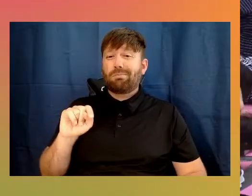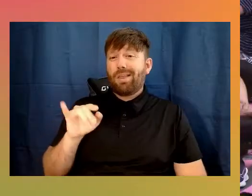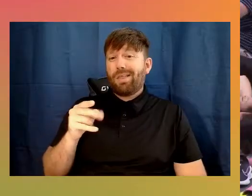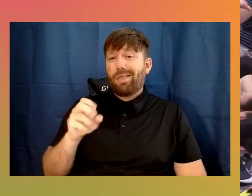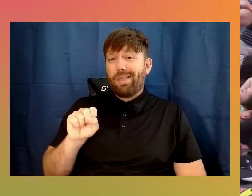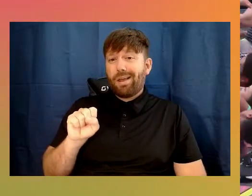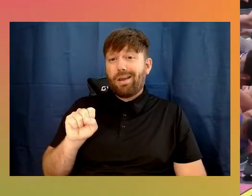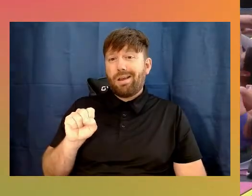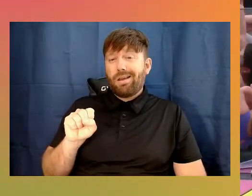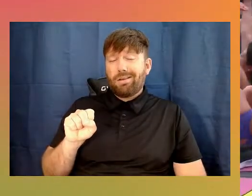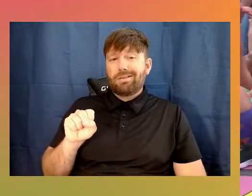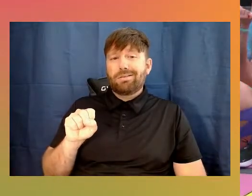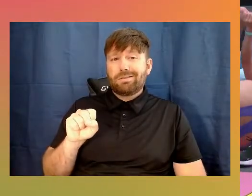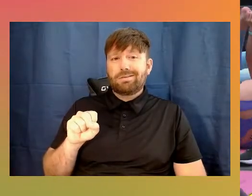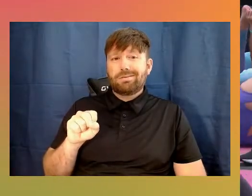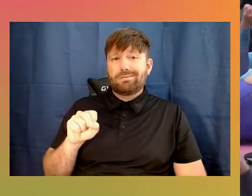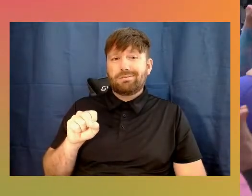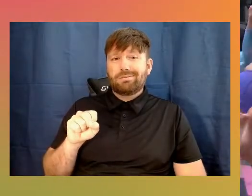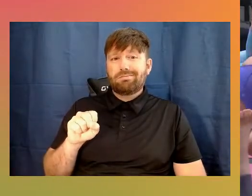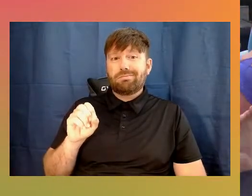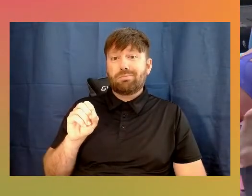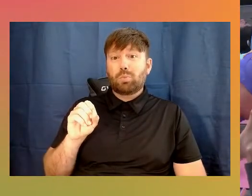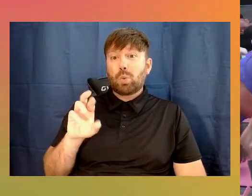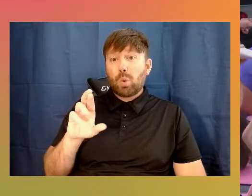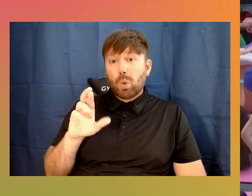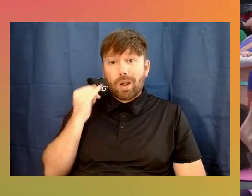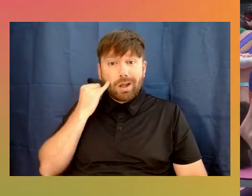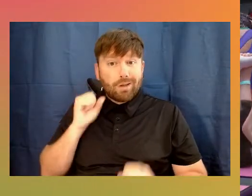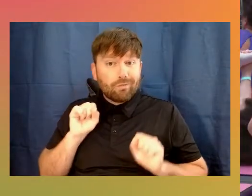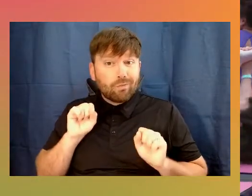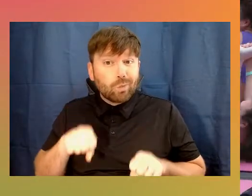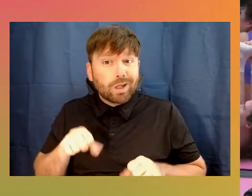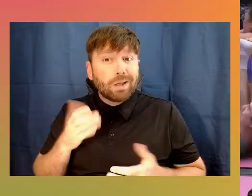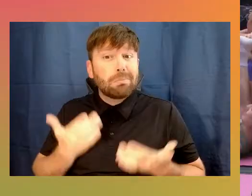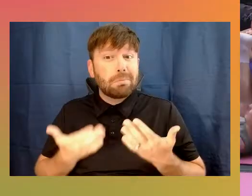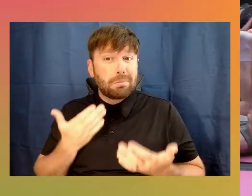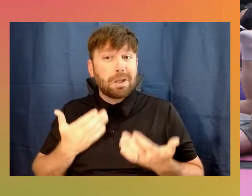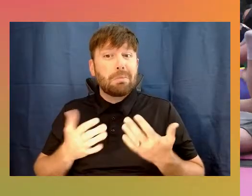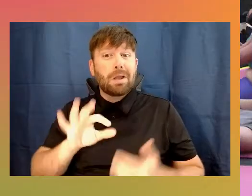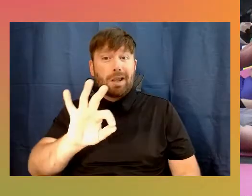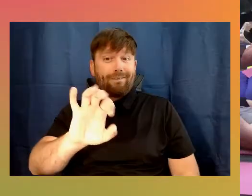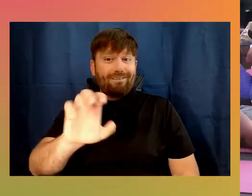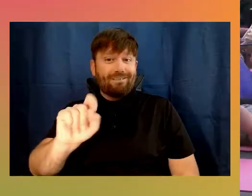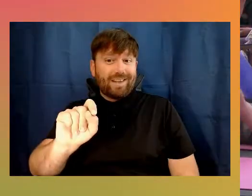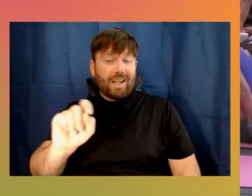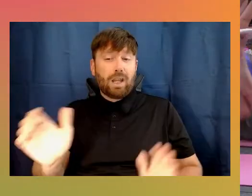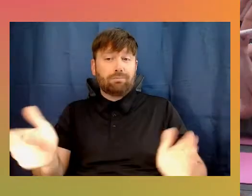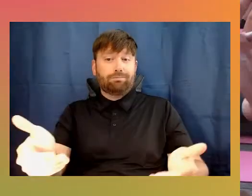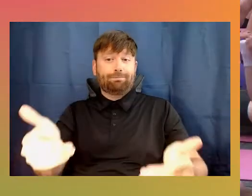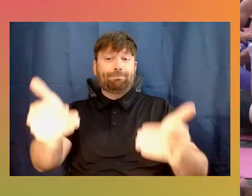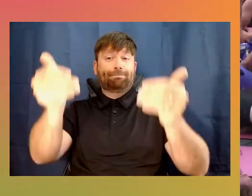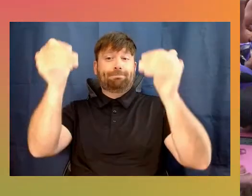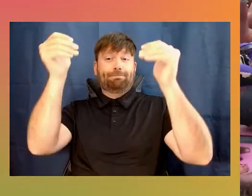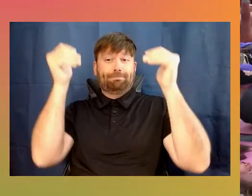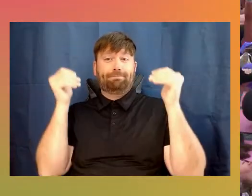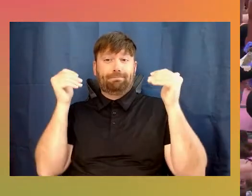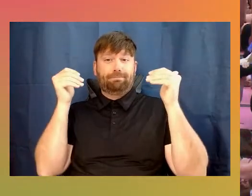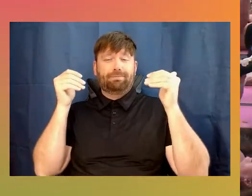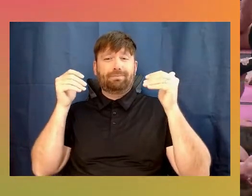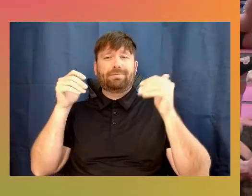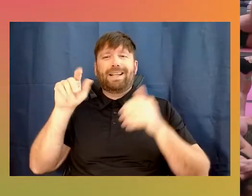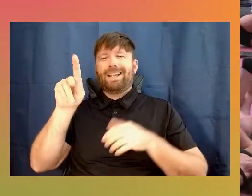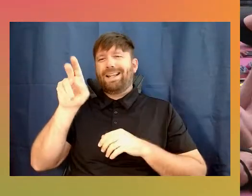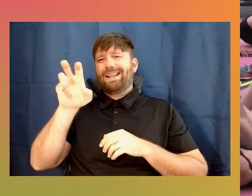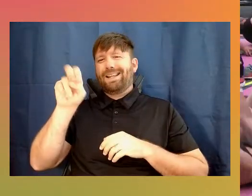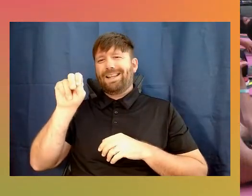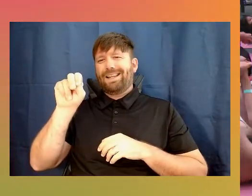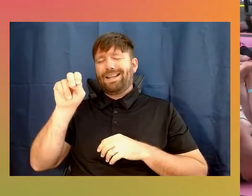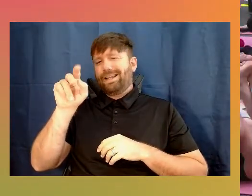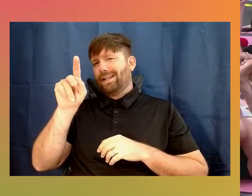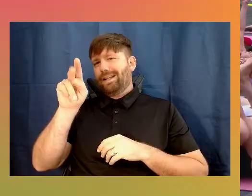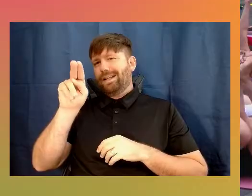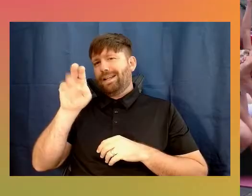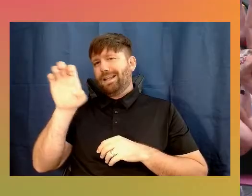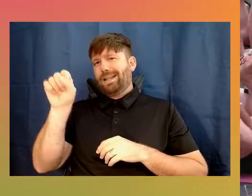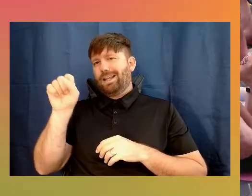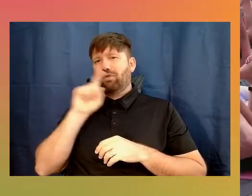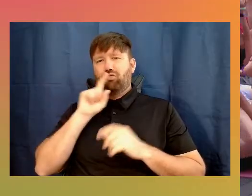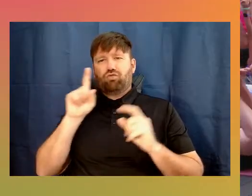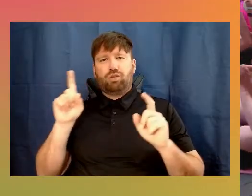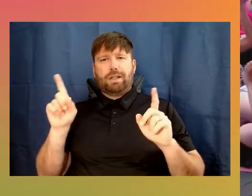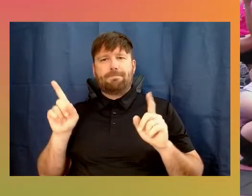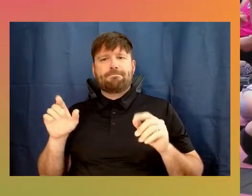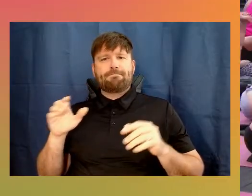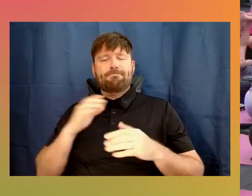BEHIND THE SIDES AND JUST